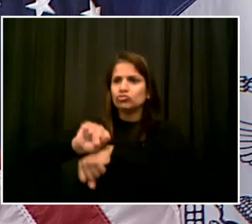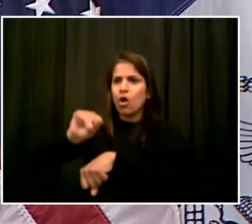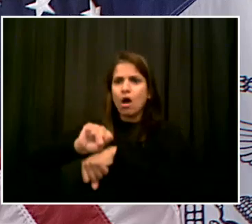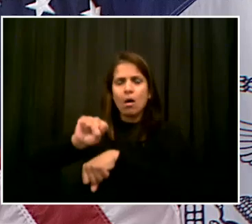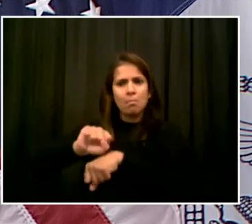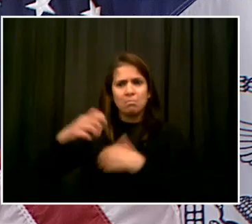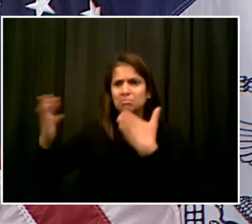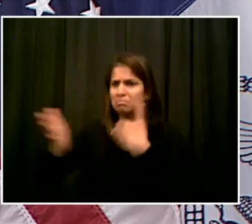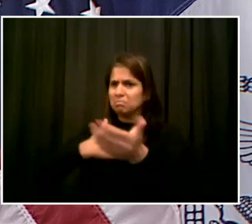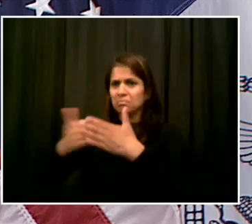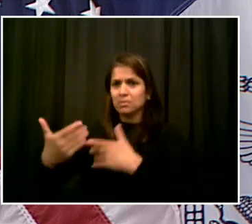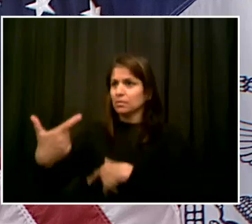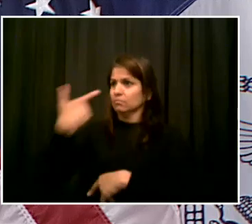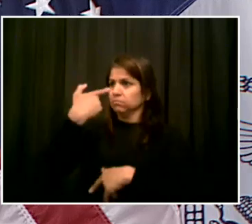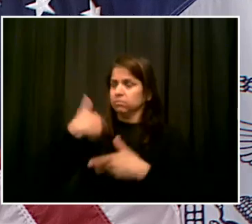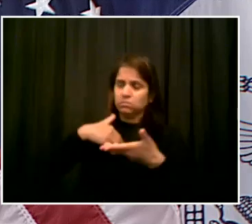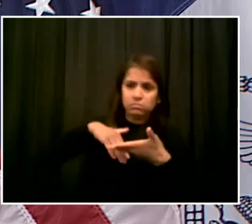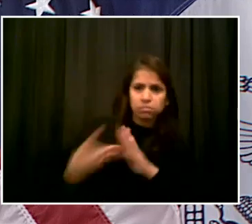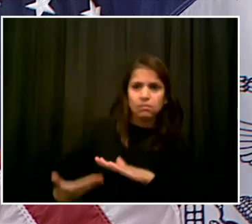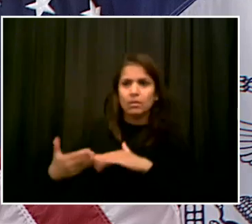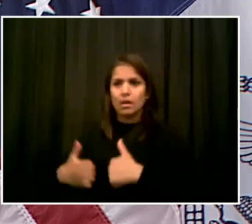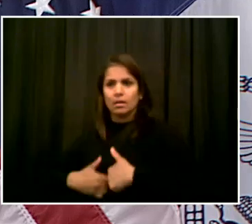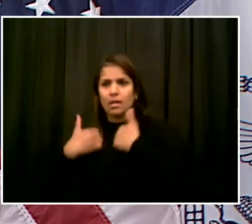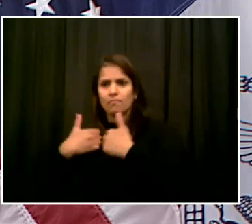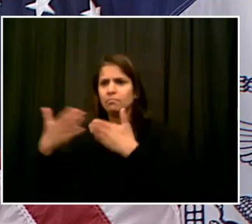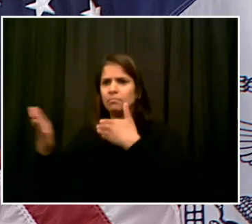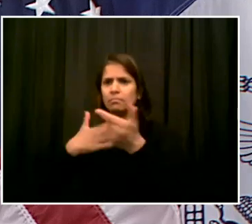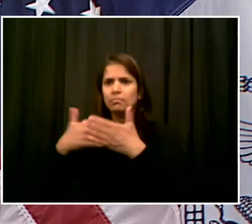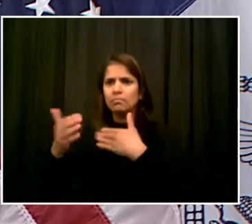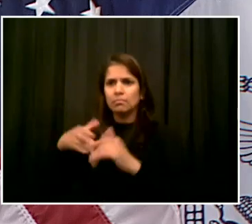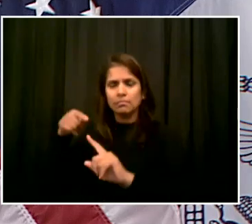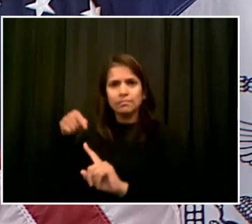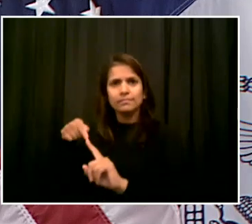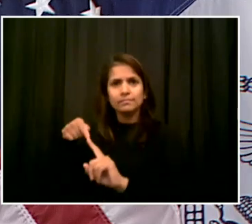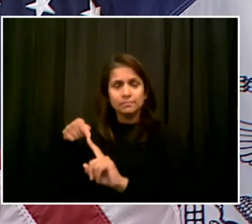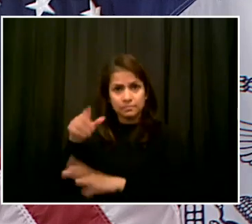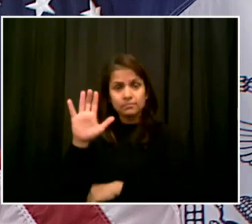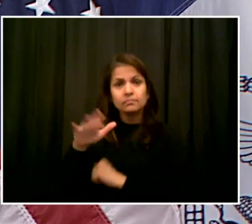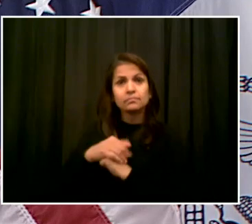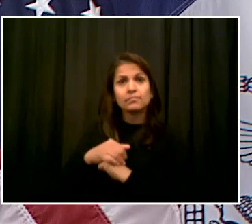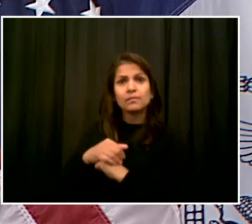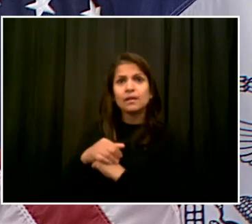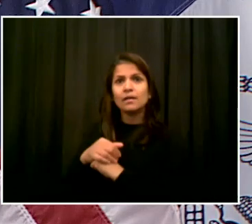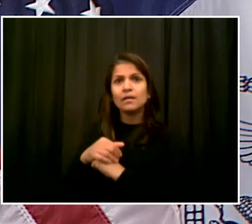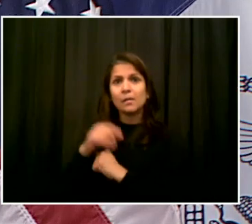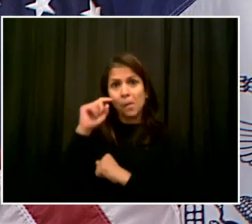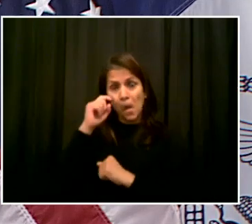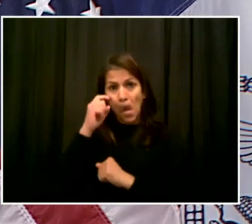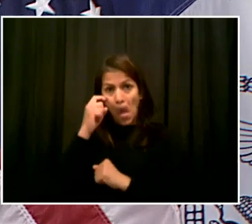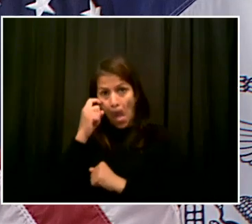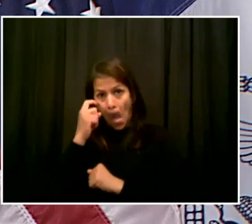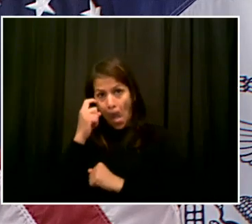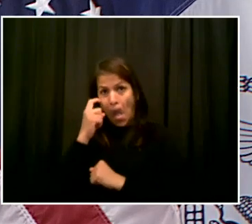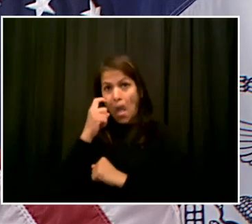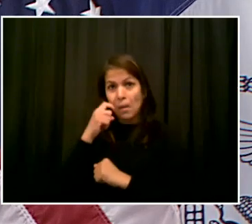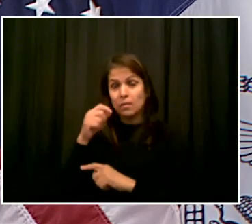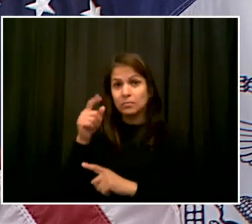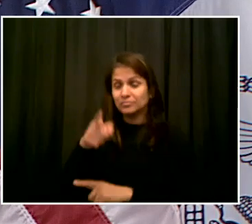AND PEOPLE ARE UPSET ABOUT WHERE THEY WERE APPLIED AND IN THOSE INSTANCES, NSCOEQUENCS EARE ABSOLUTELY